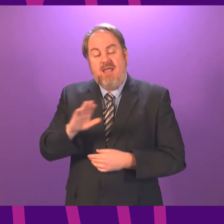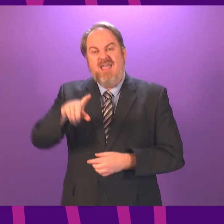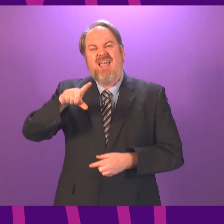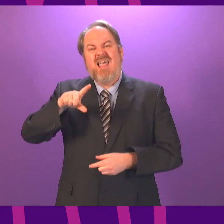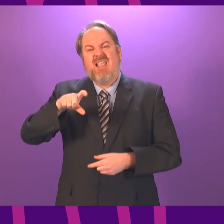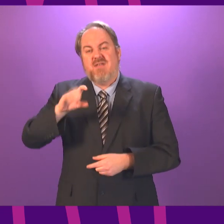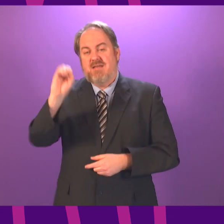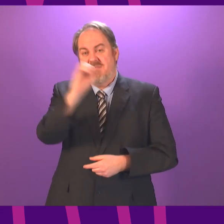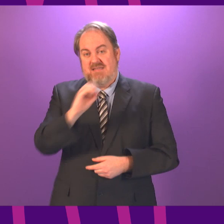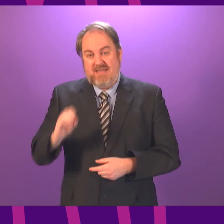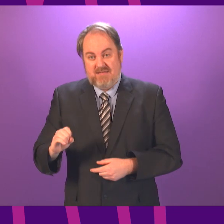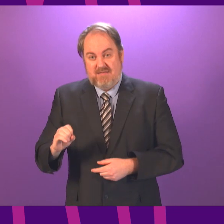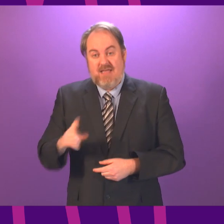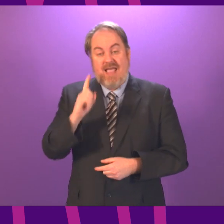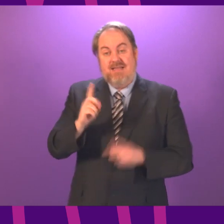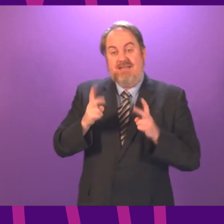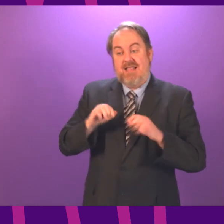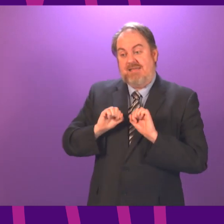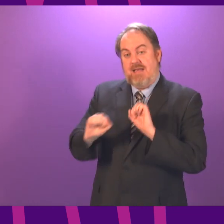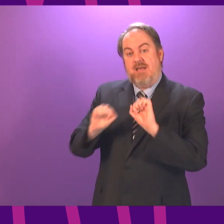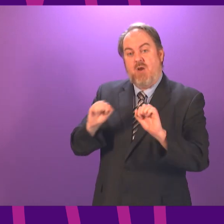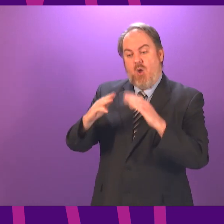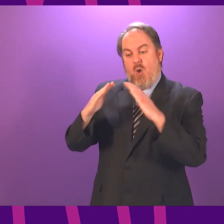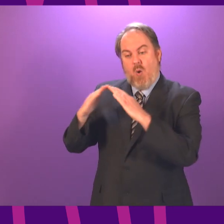and the number of deaths that have occurred in people’s own homes or in other non-institutional